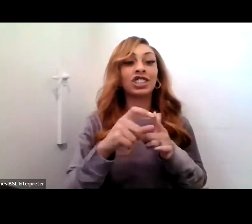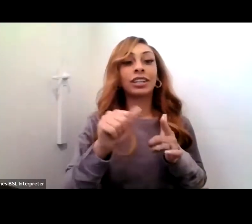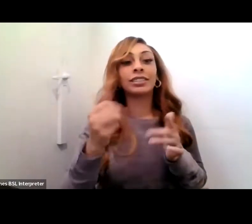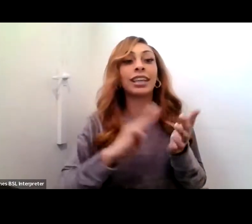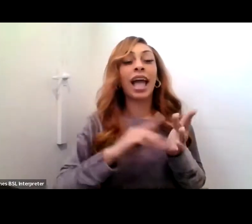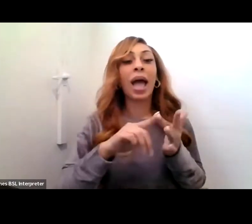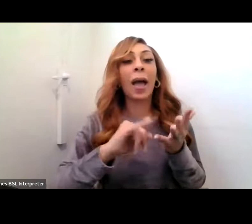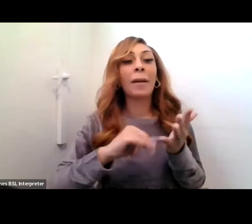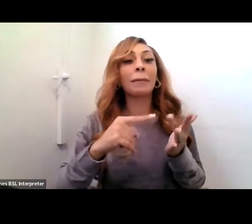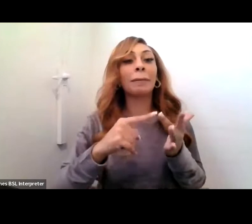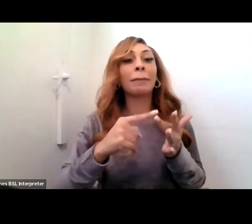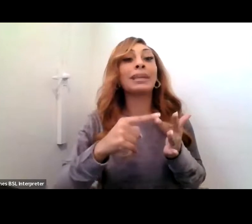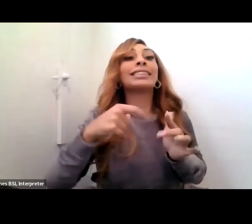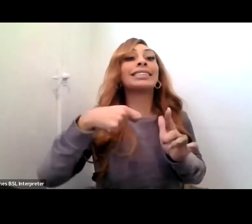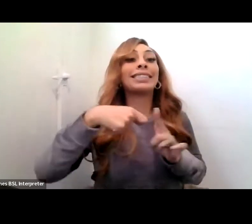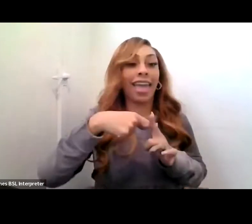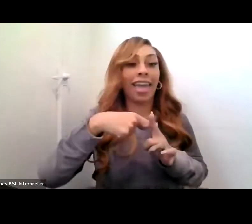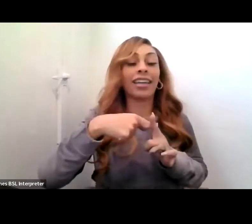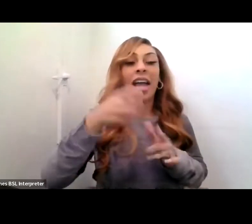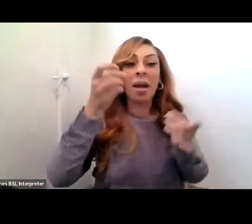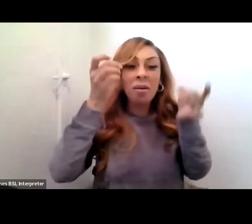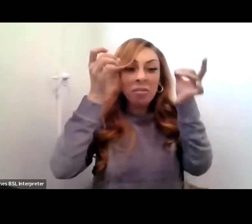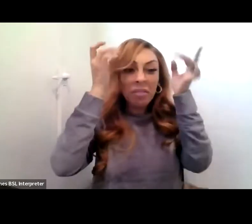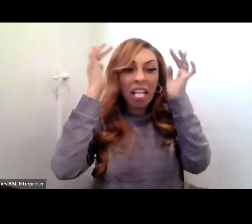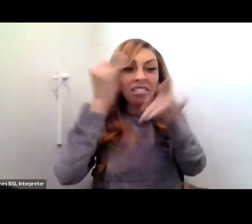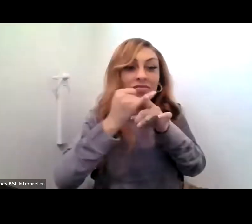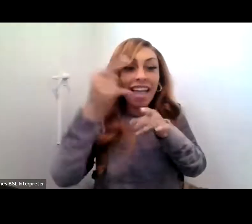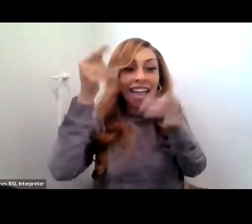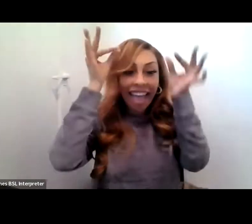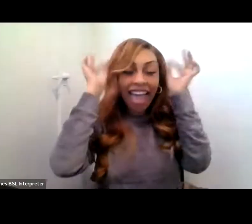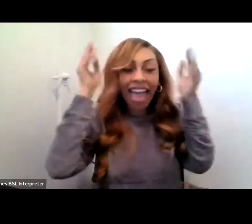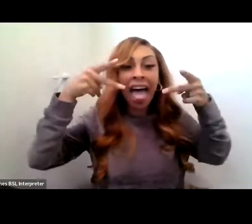with blonde hair, glasses and a blurry background.